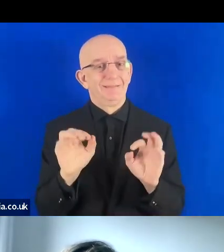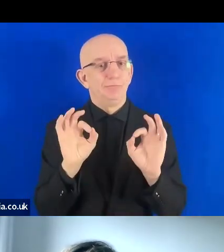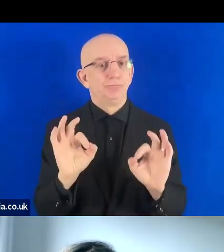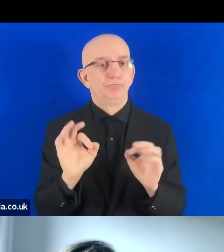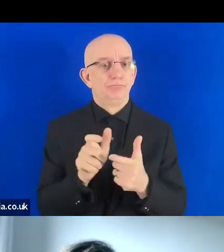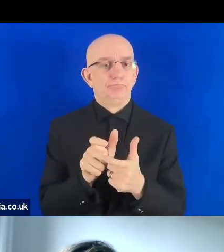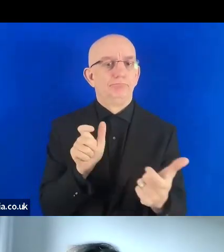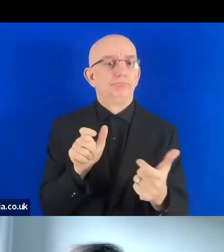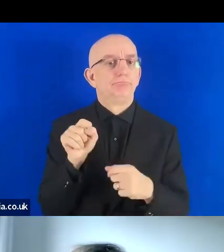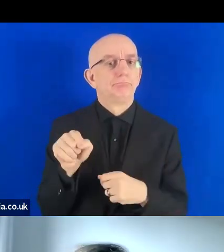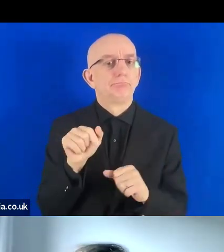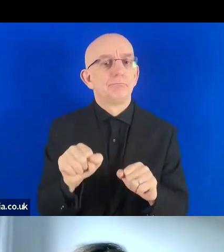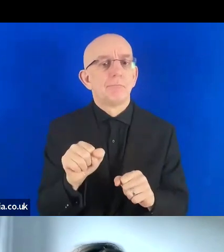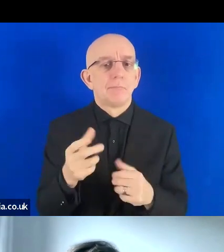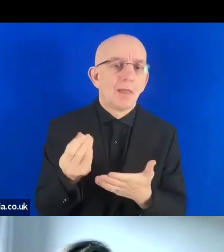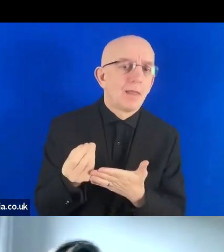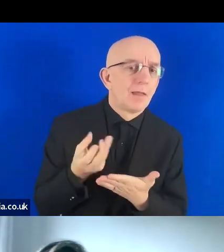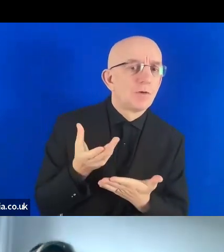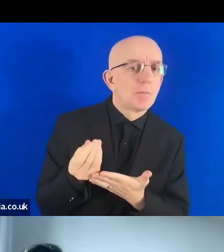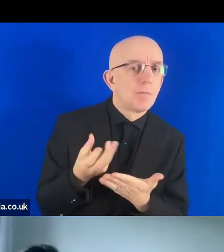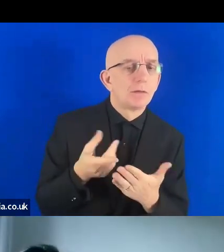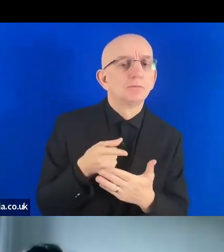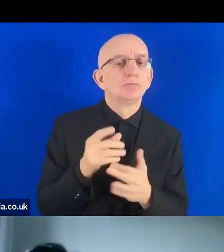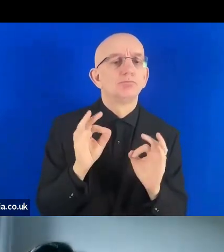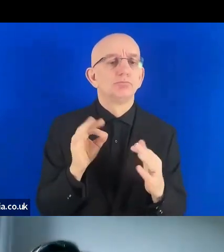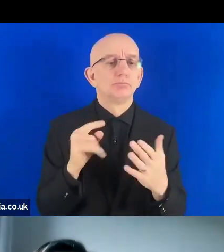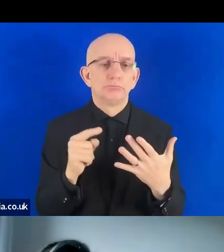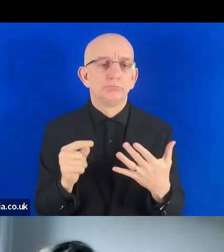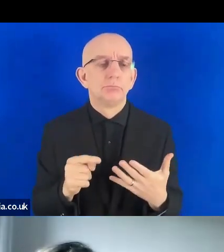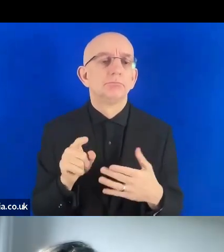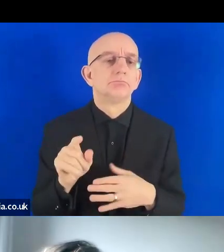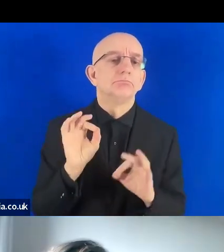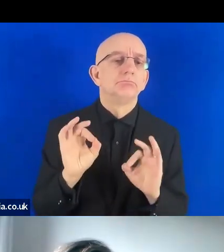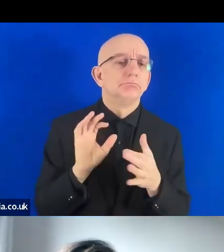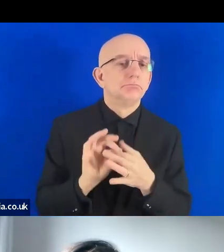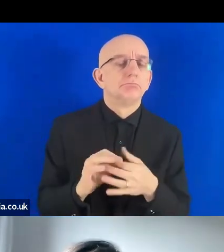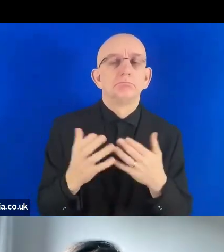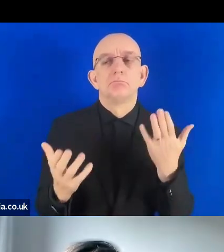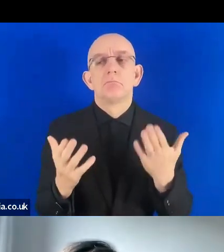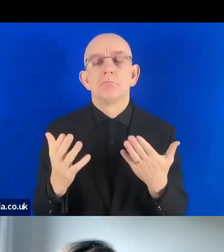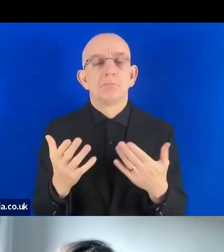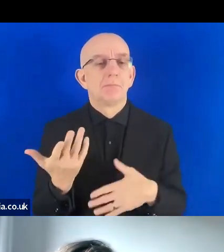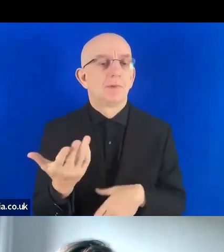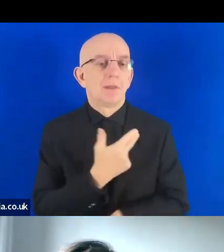on any health risks, and anything that you need to be mindful of. So, for example,